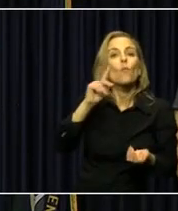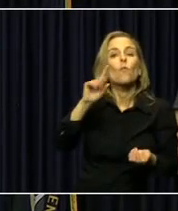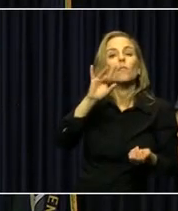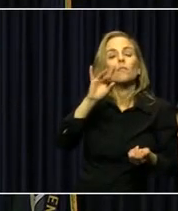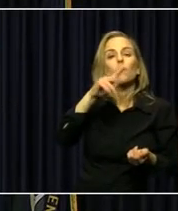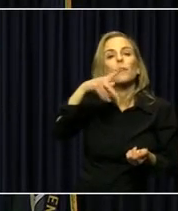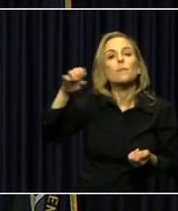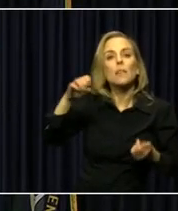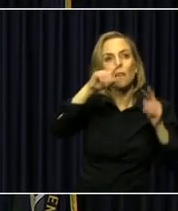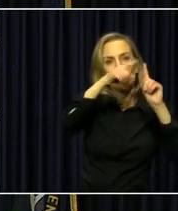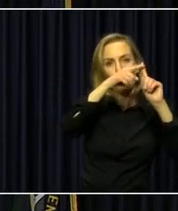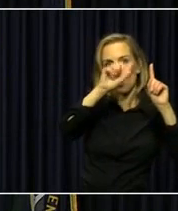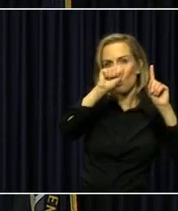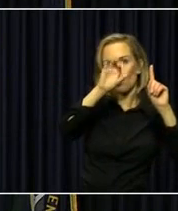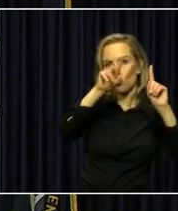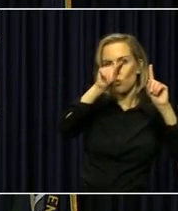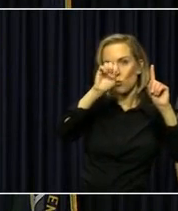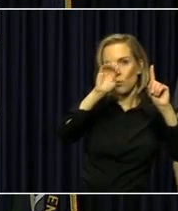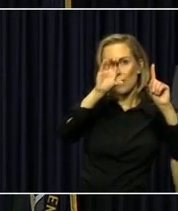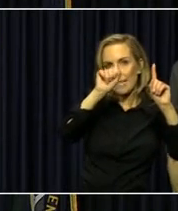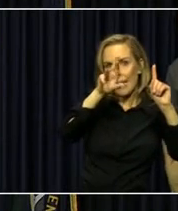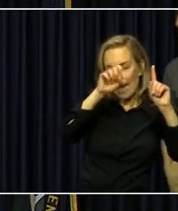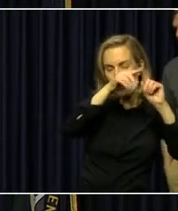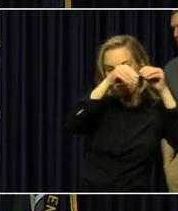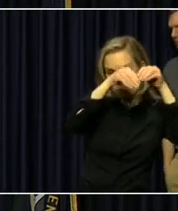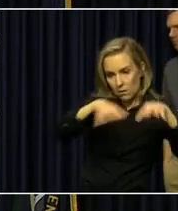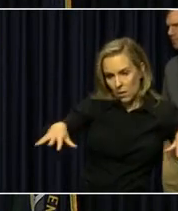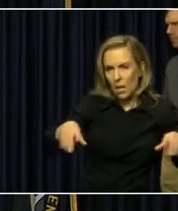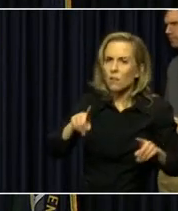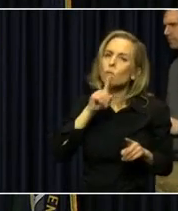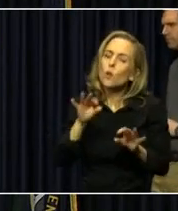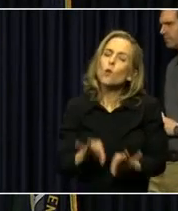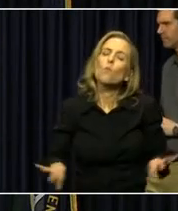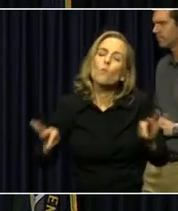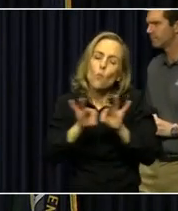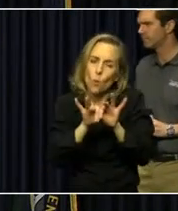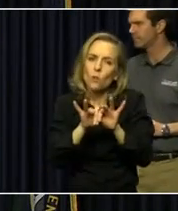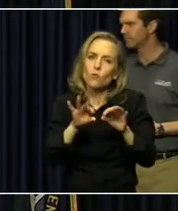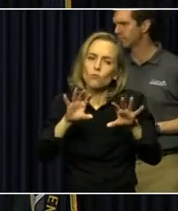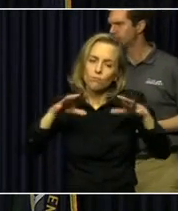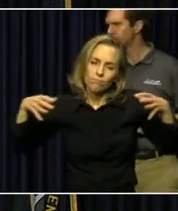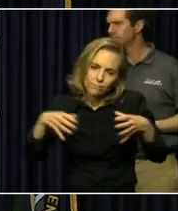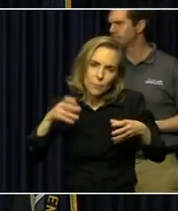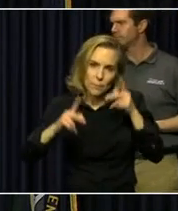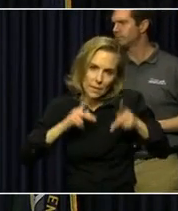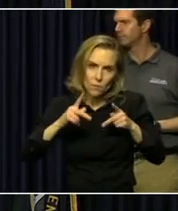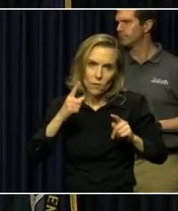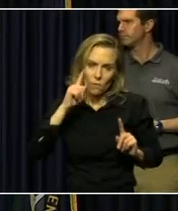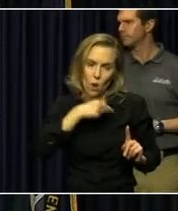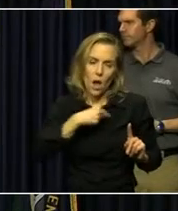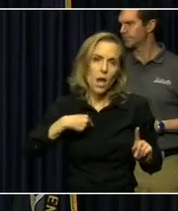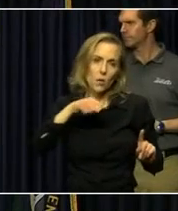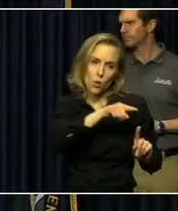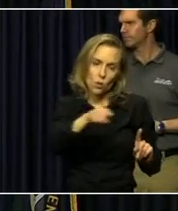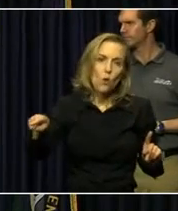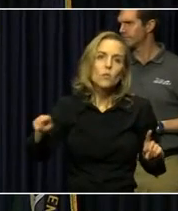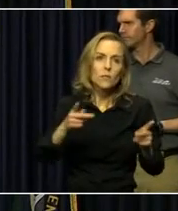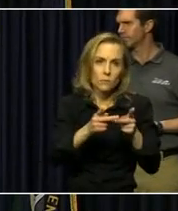THAT THEY'RE COMPARING THE CHURCH, PEA GATHERING THERE AND PEOPLE GATHERING AT GROCERY STORES AND LIQUOR STORES AND